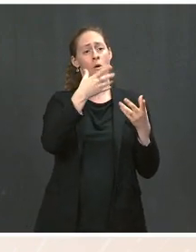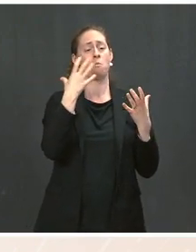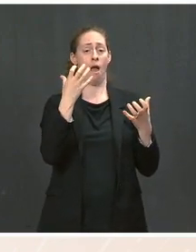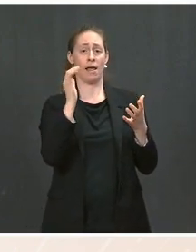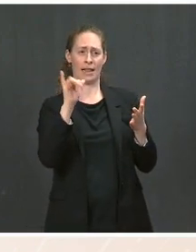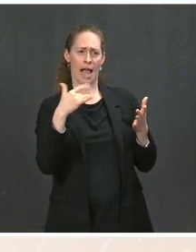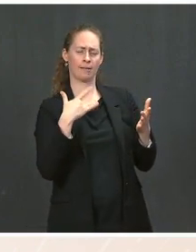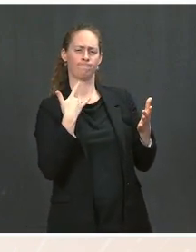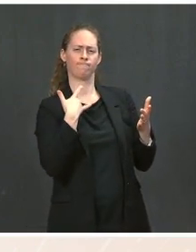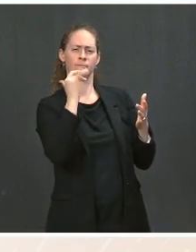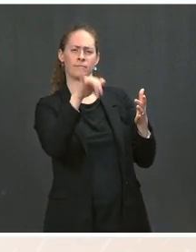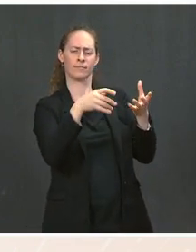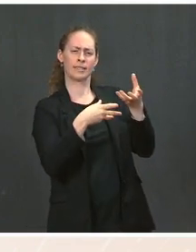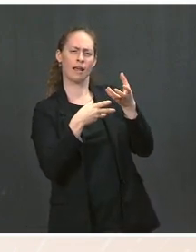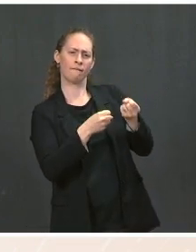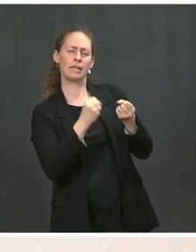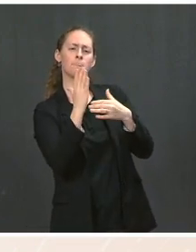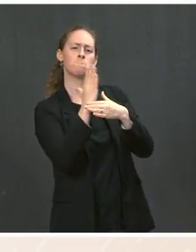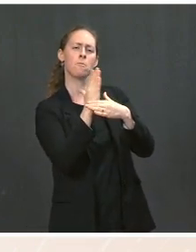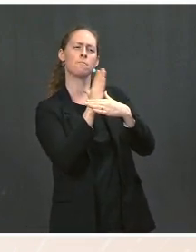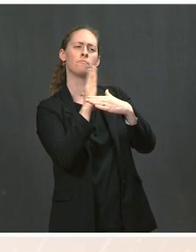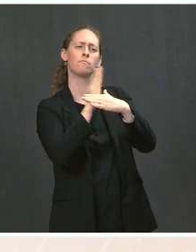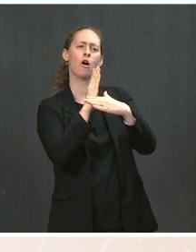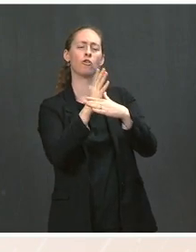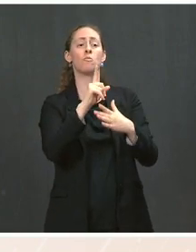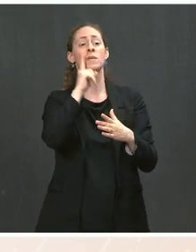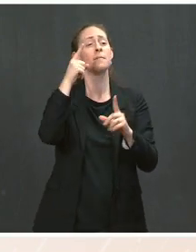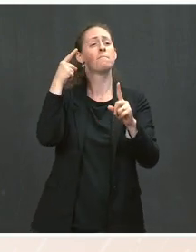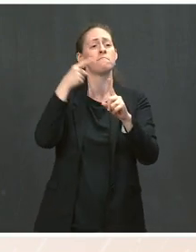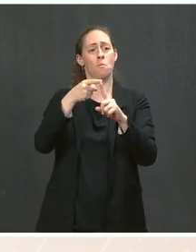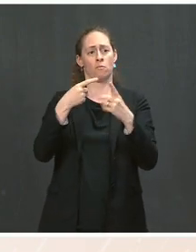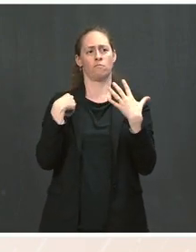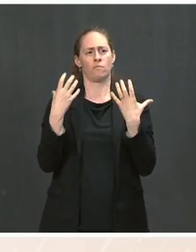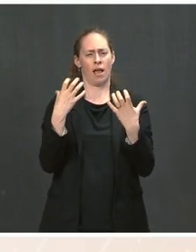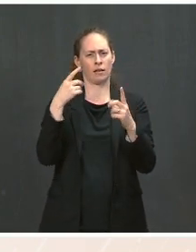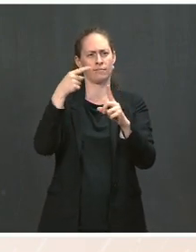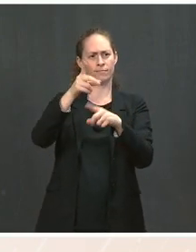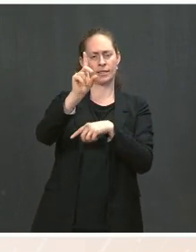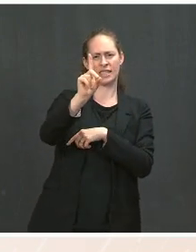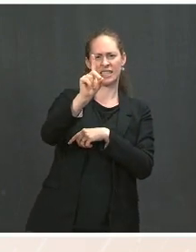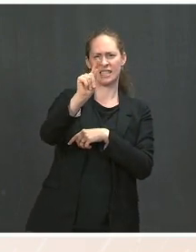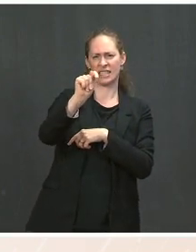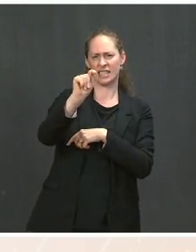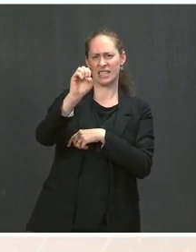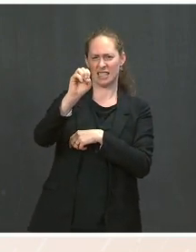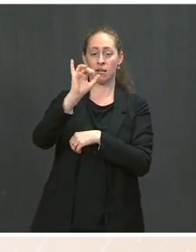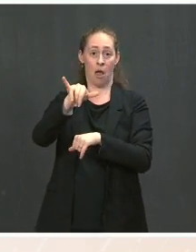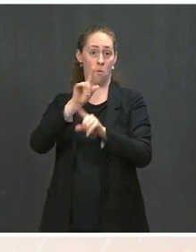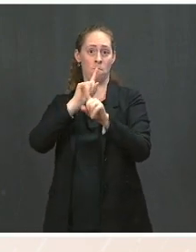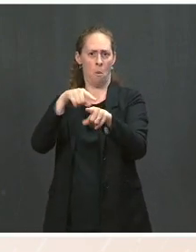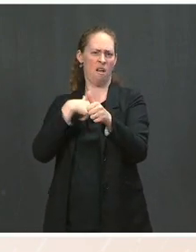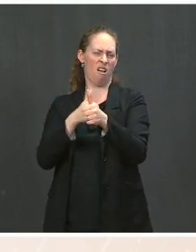because it relies on detainee reporting and due to the challenging environment -- and also due to the challenging operating environment